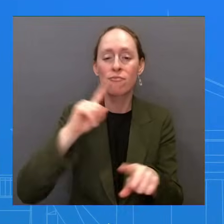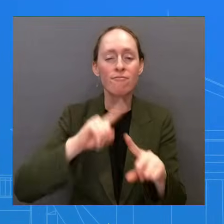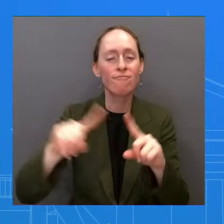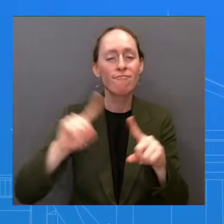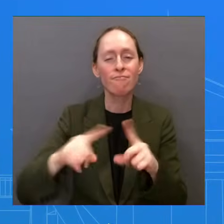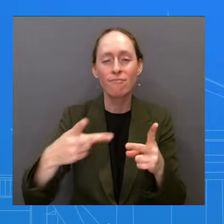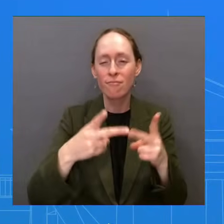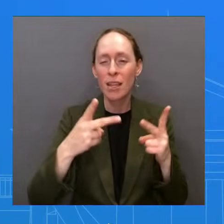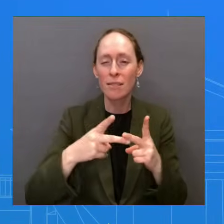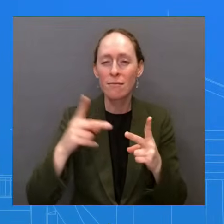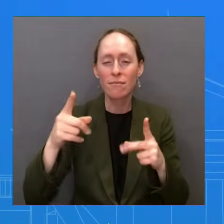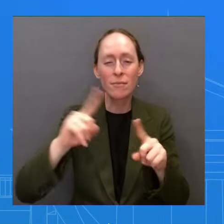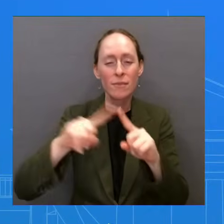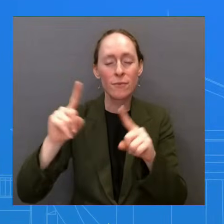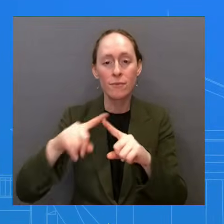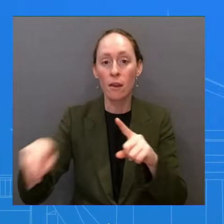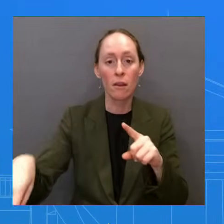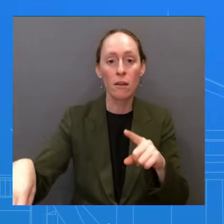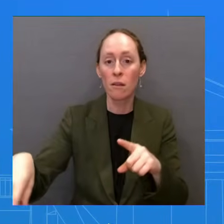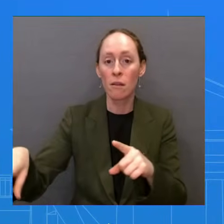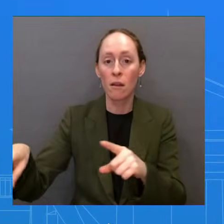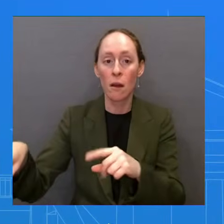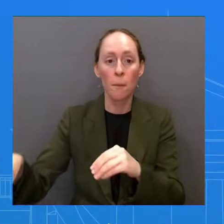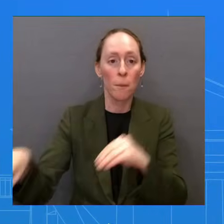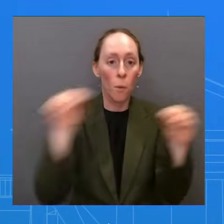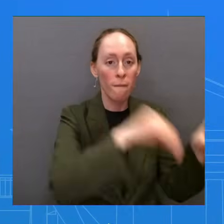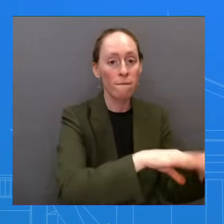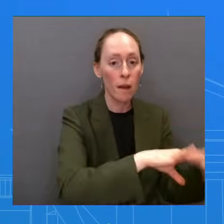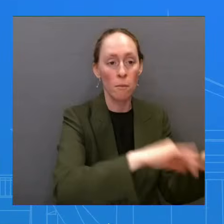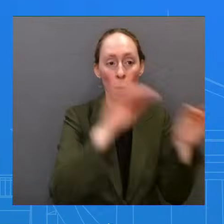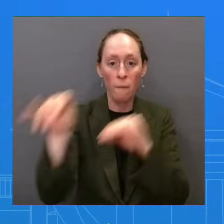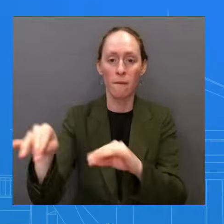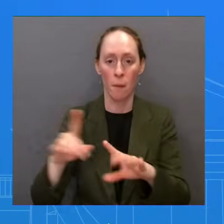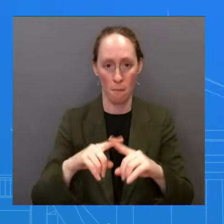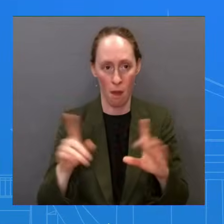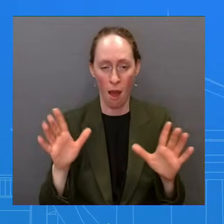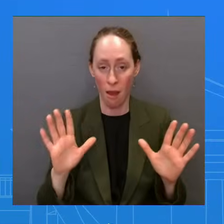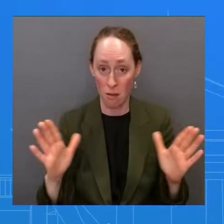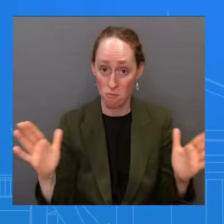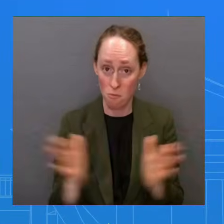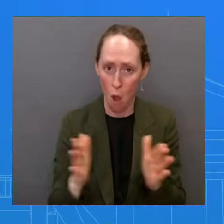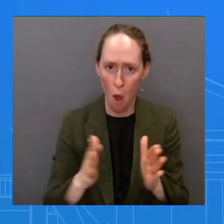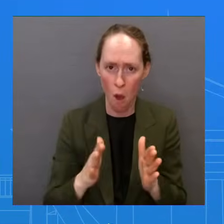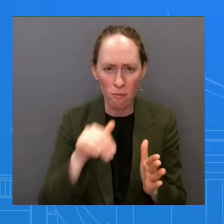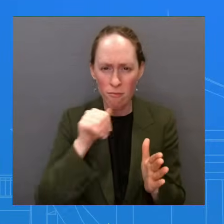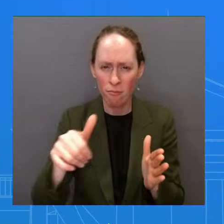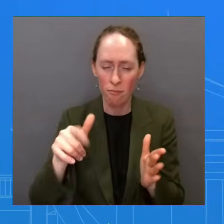And that is indeed part of that transition from stable and steady growth. So you got to look at the whole thing.